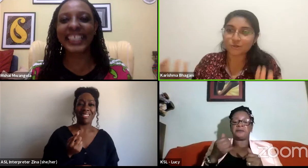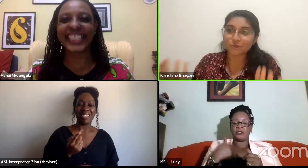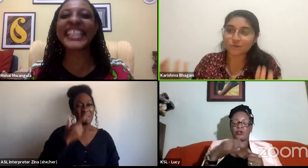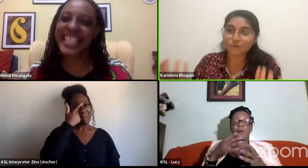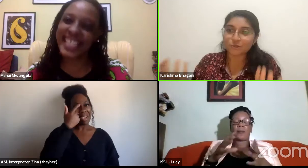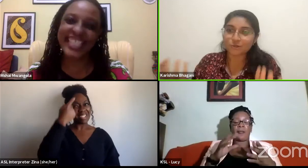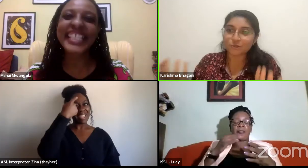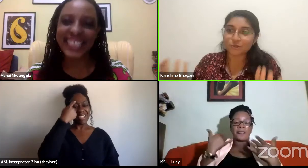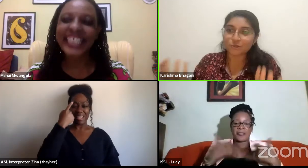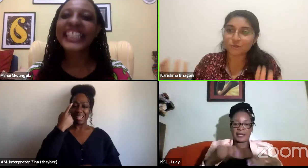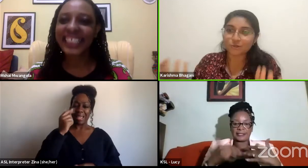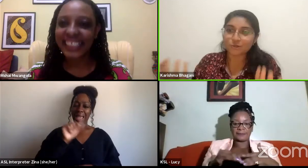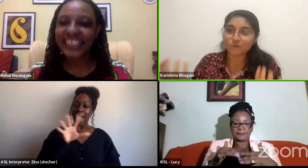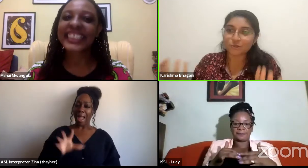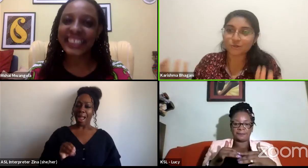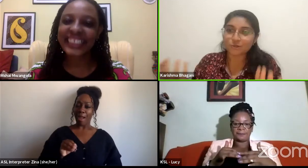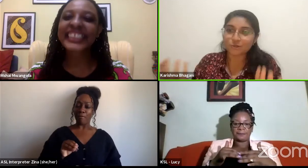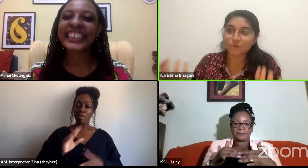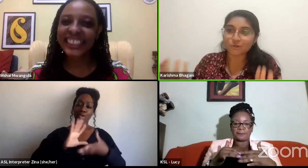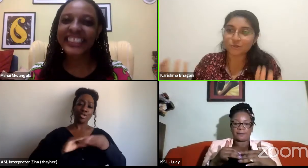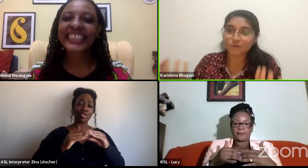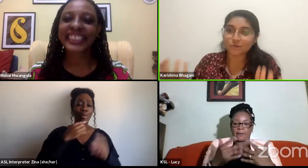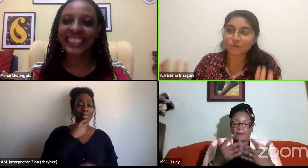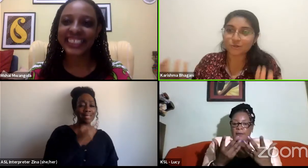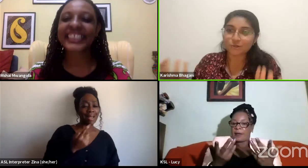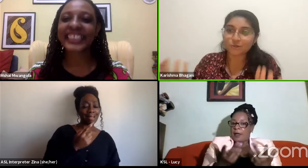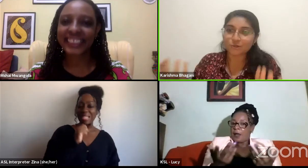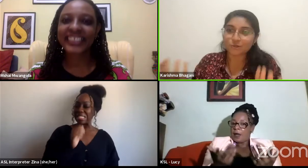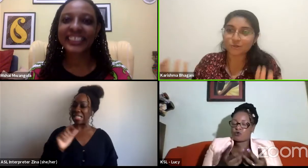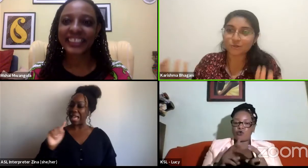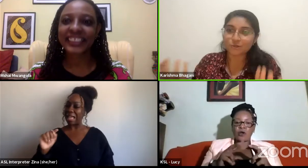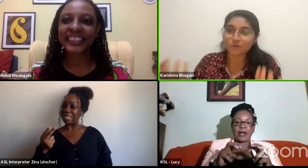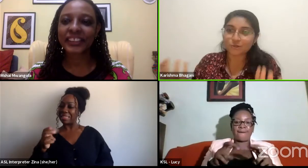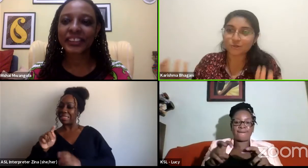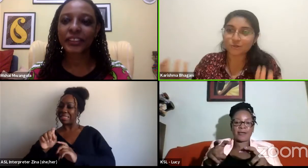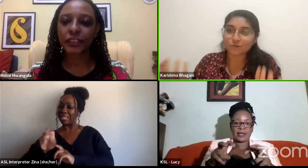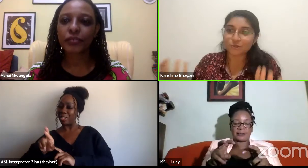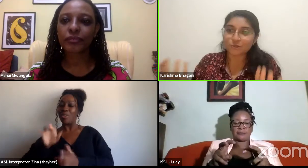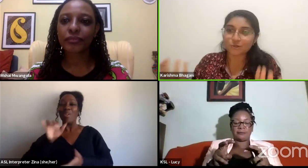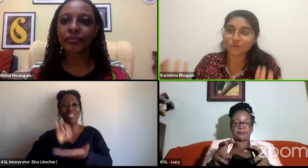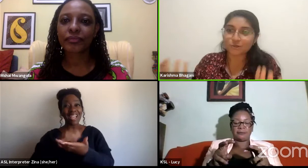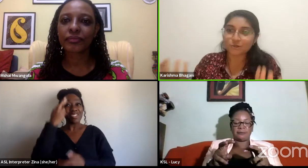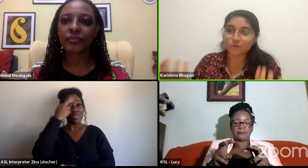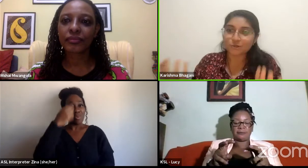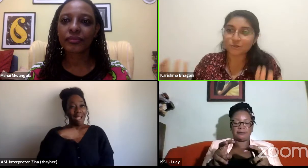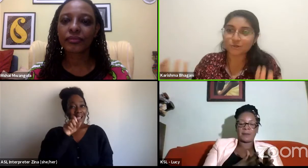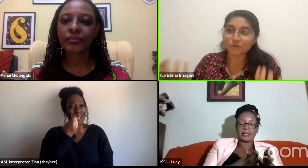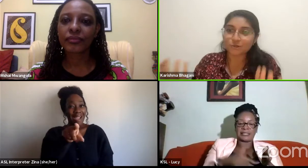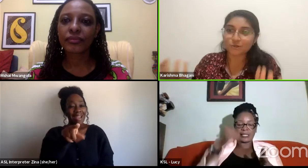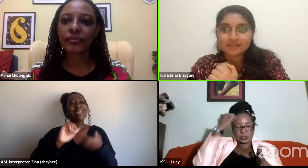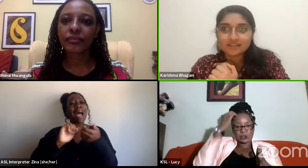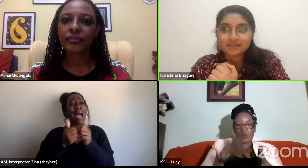Again, I ask how do you navigate these two worlds of being a performance scholar having studied in the West?